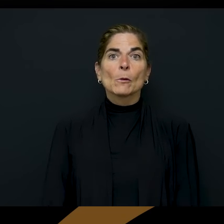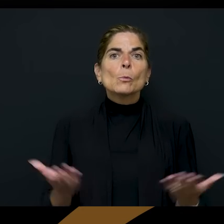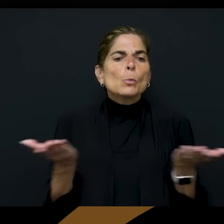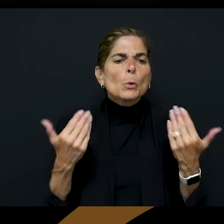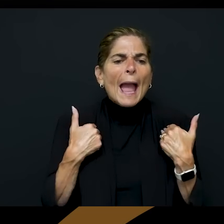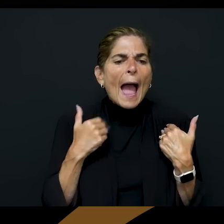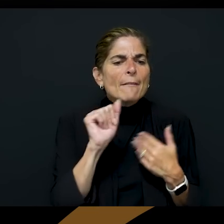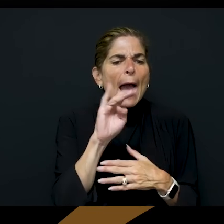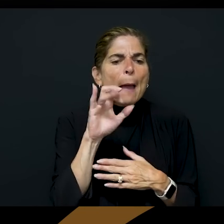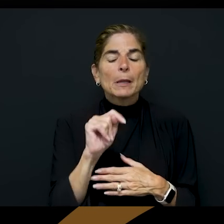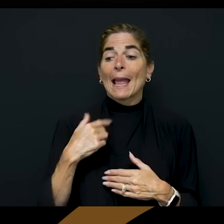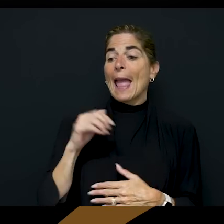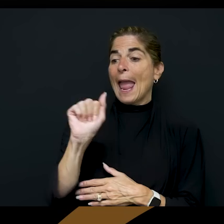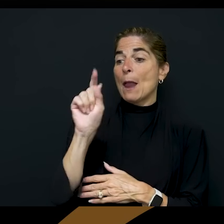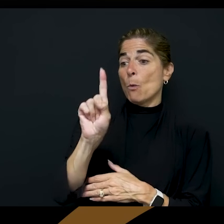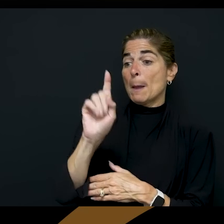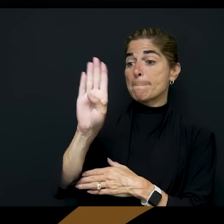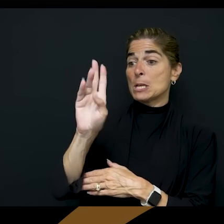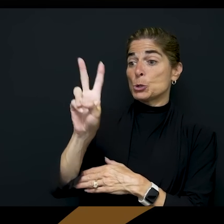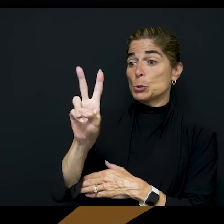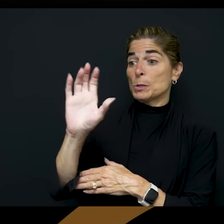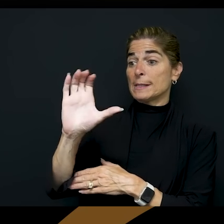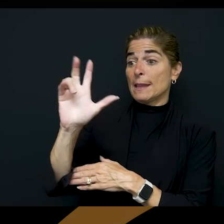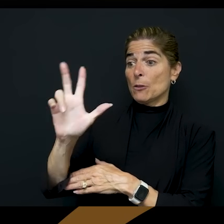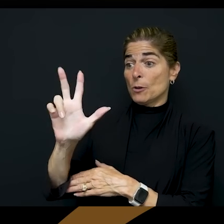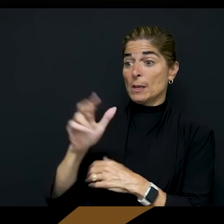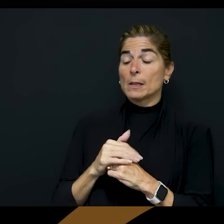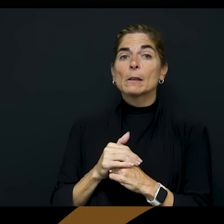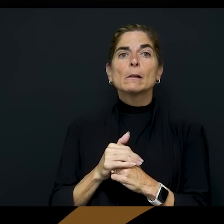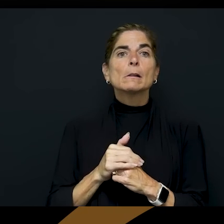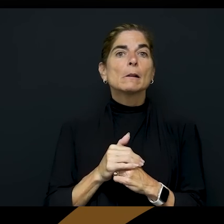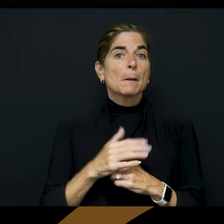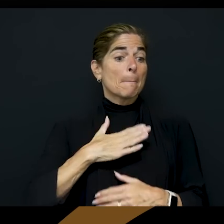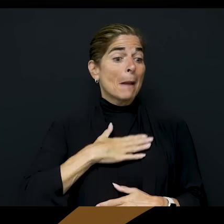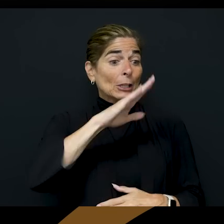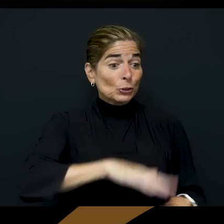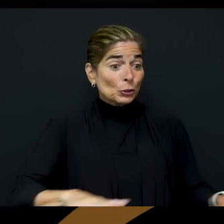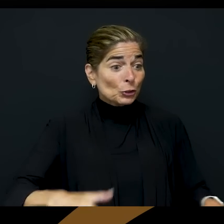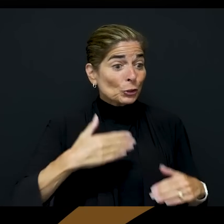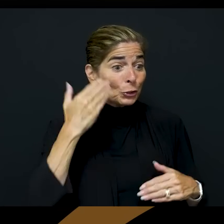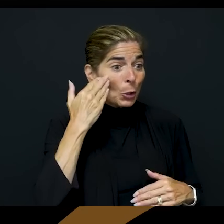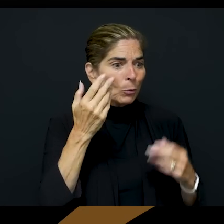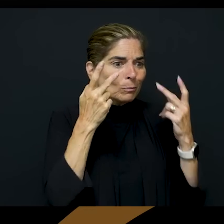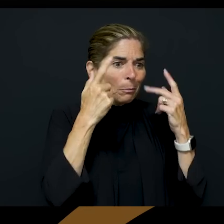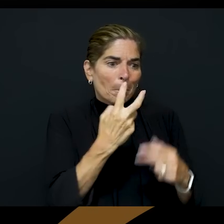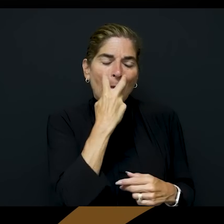What we've got here, Abhi? We got A1, B2, C3... My kids have only know me without sight,